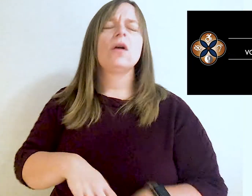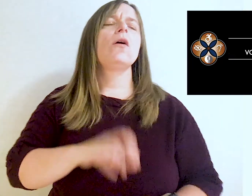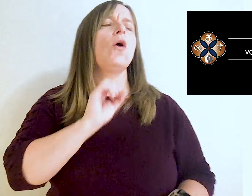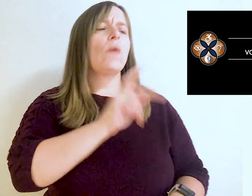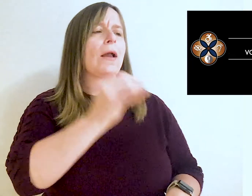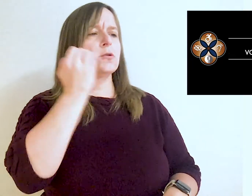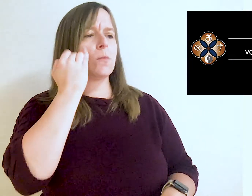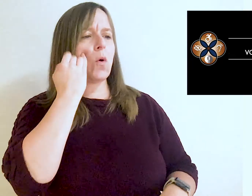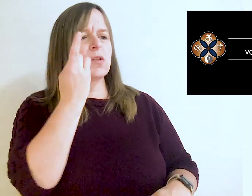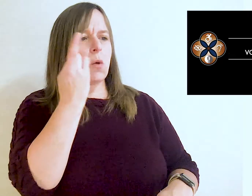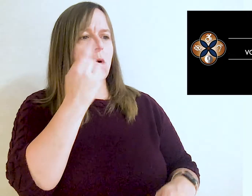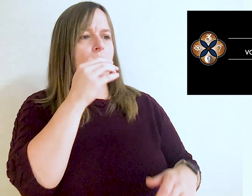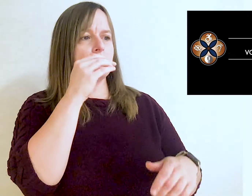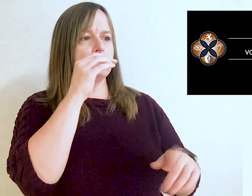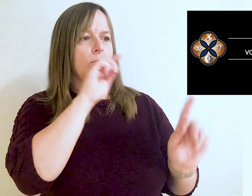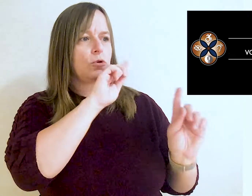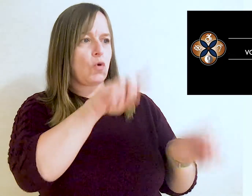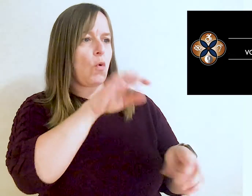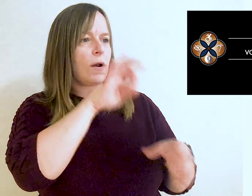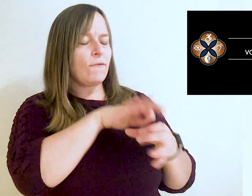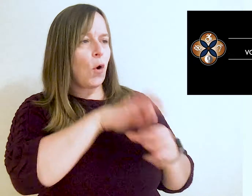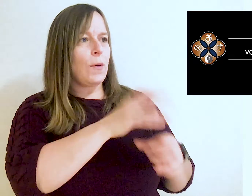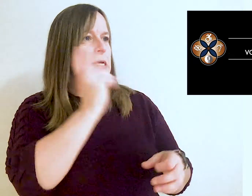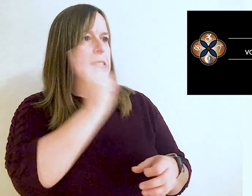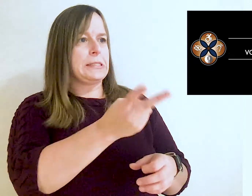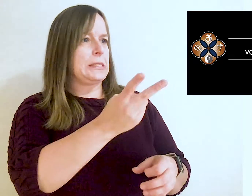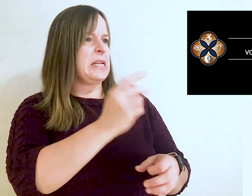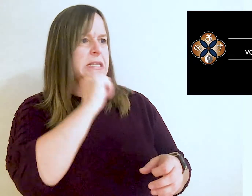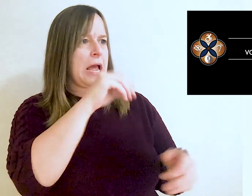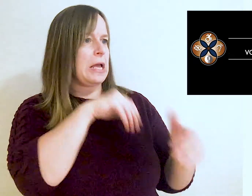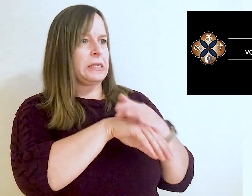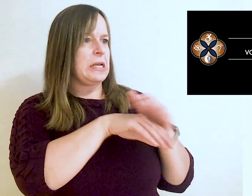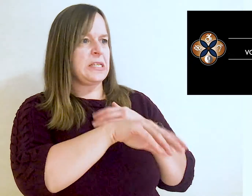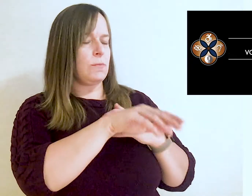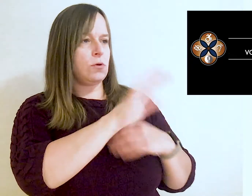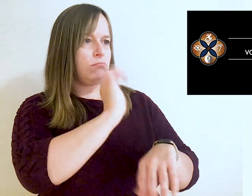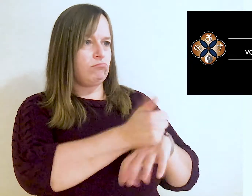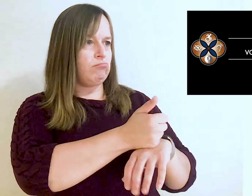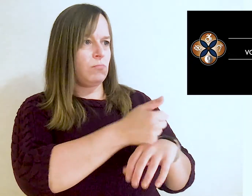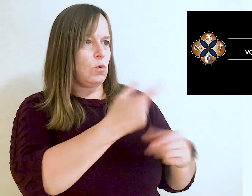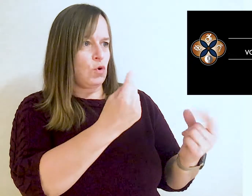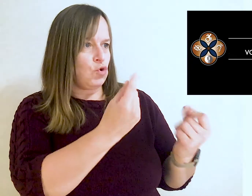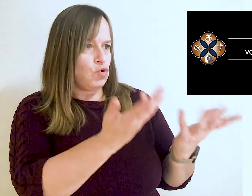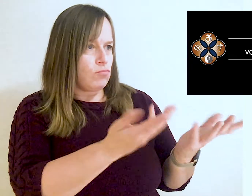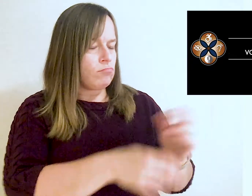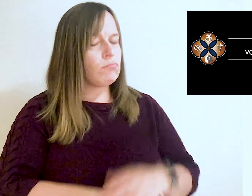K: So if someone is going to vote and they see in an accessible poll site, what should they do at that point?